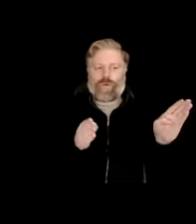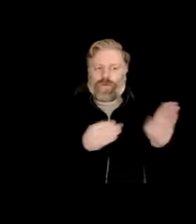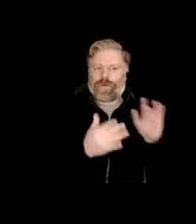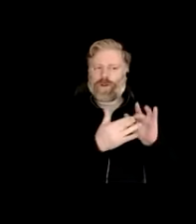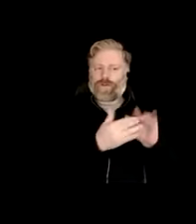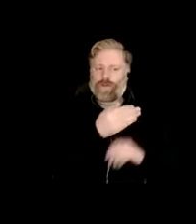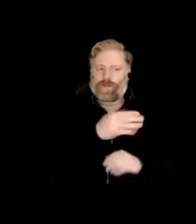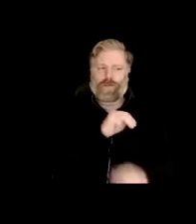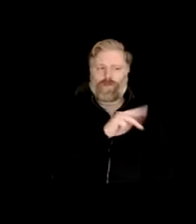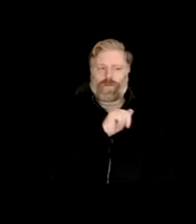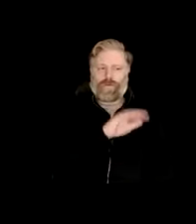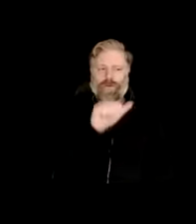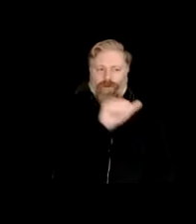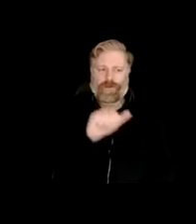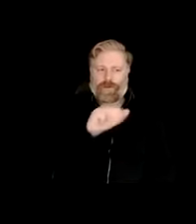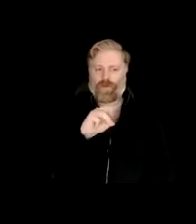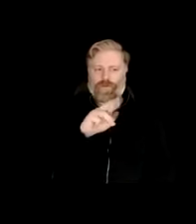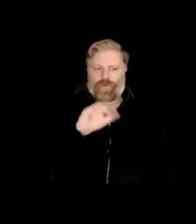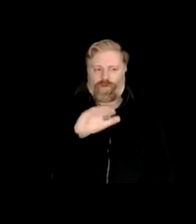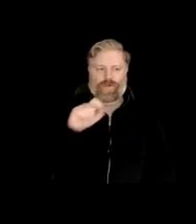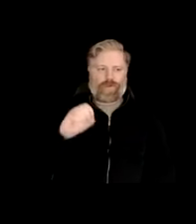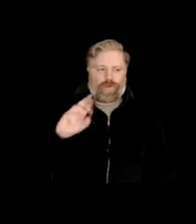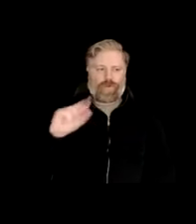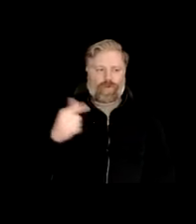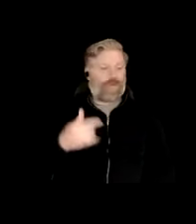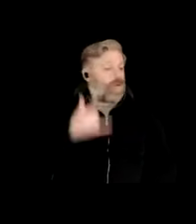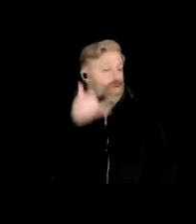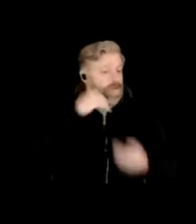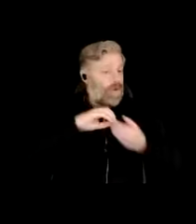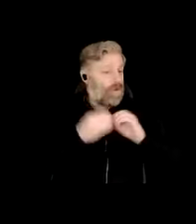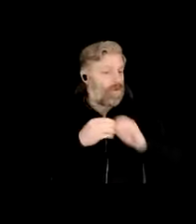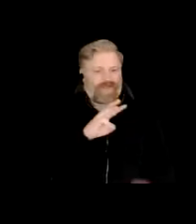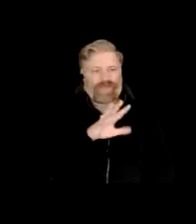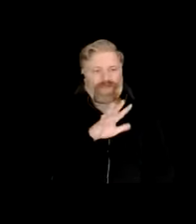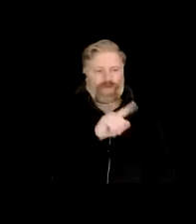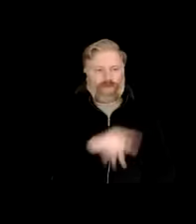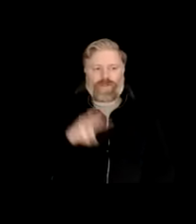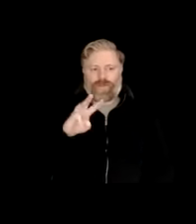or our phone number, which is 651-645-0402.